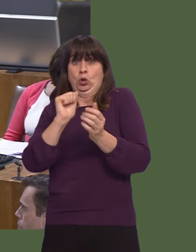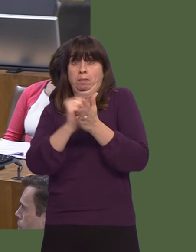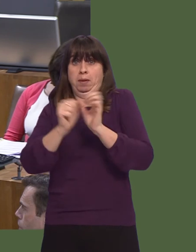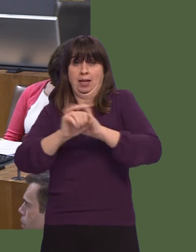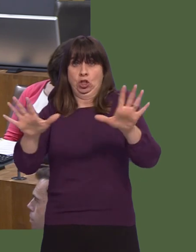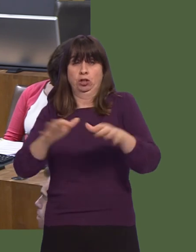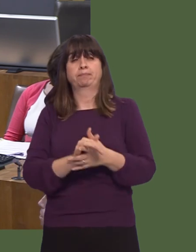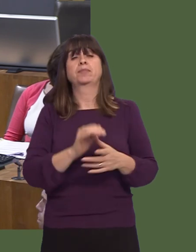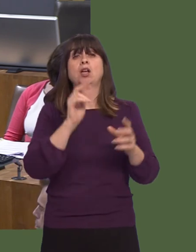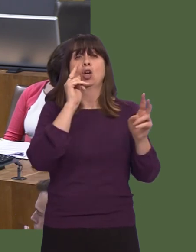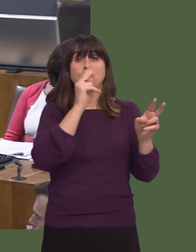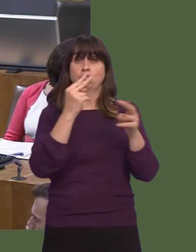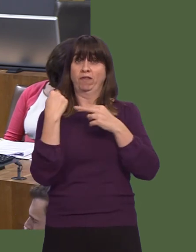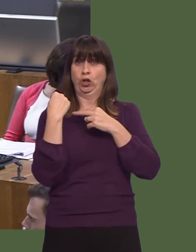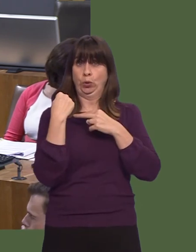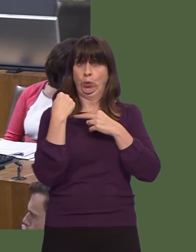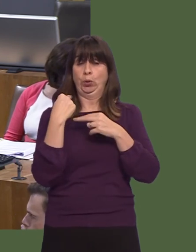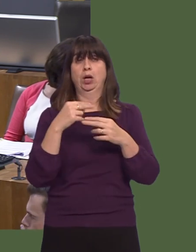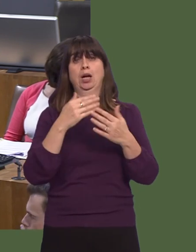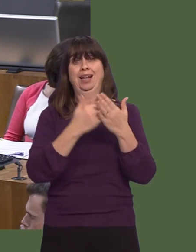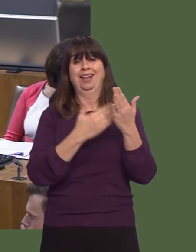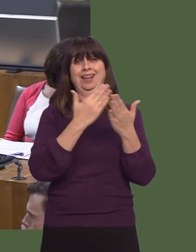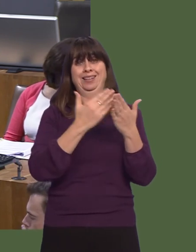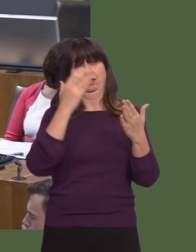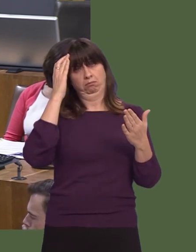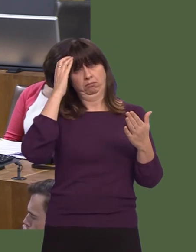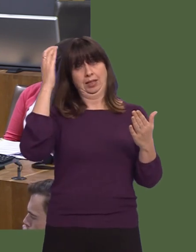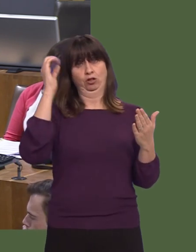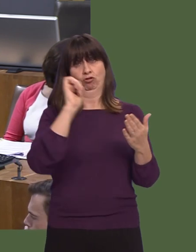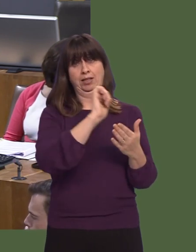Felly, creuír cydbwysedd syín hollbwysig fan hyn. Wrth gwrs, rydym ni'n moyn sicrhau